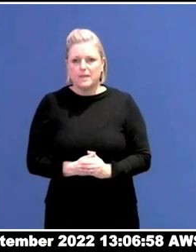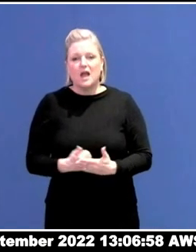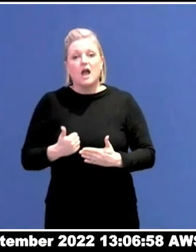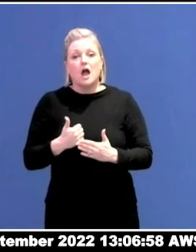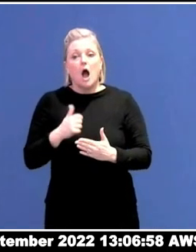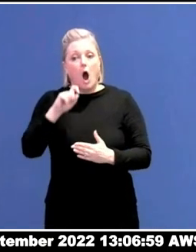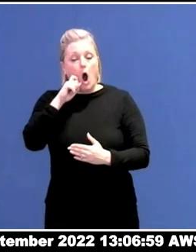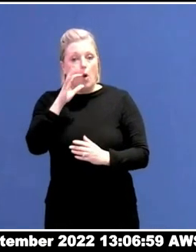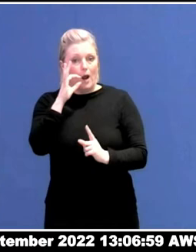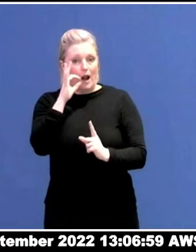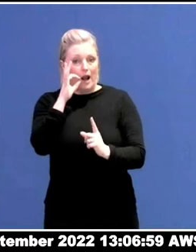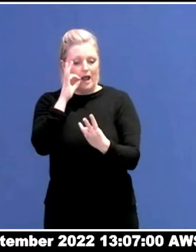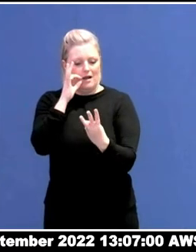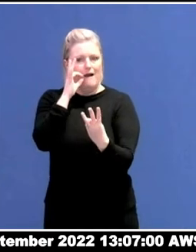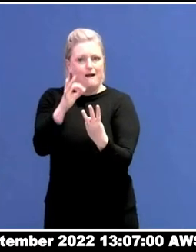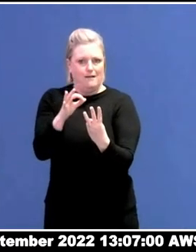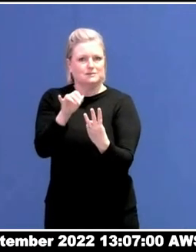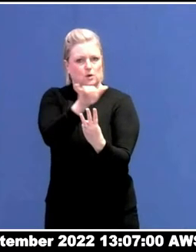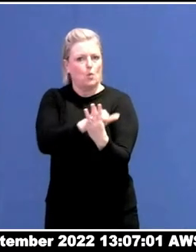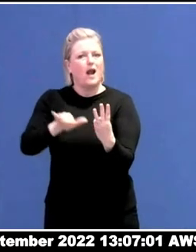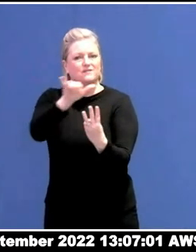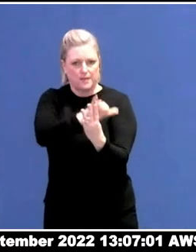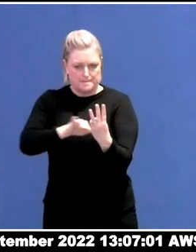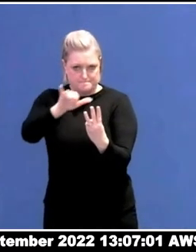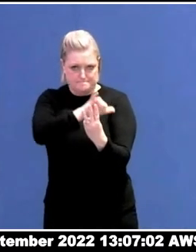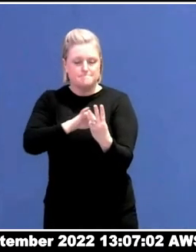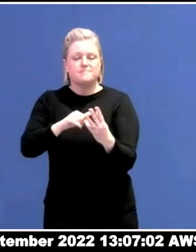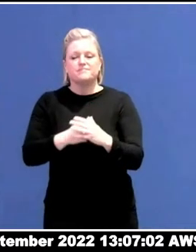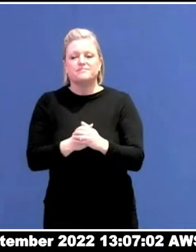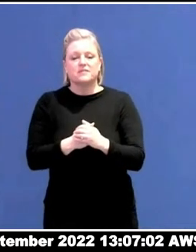give the first response to any question I ask, and then give the other panellists the